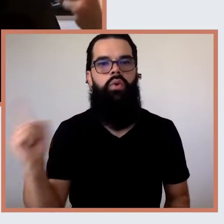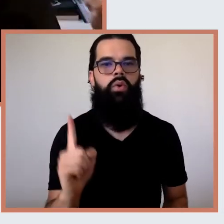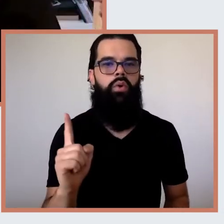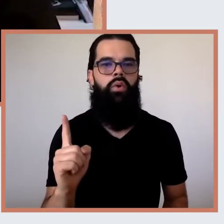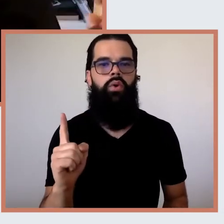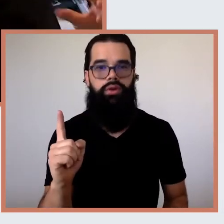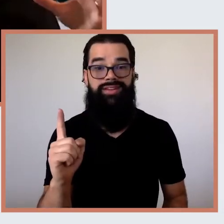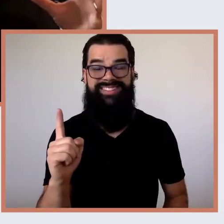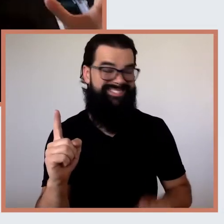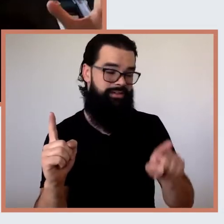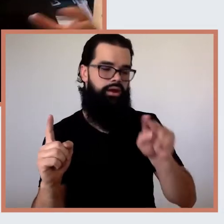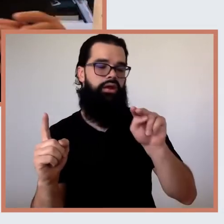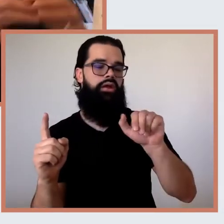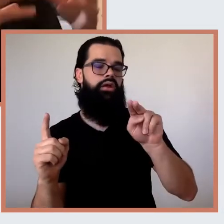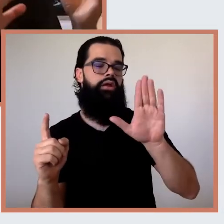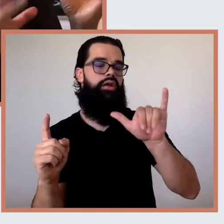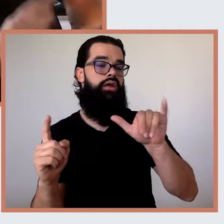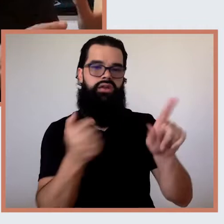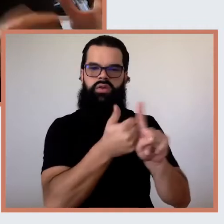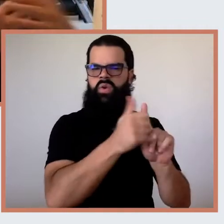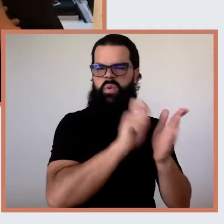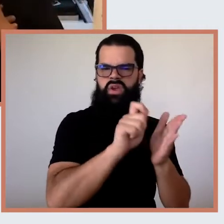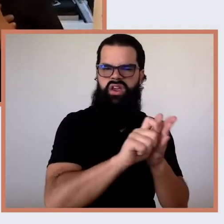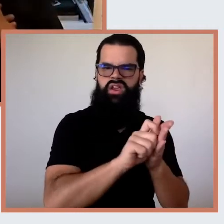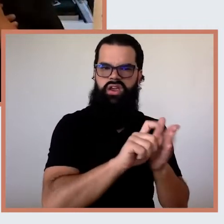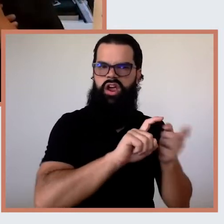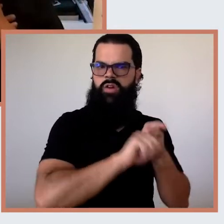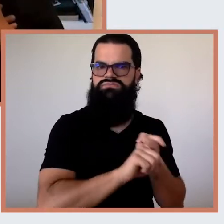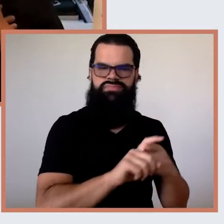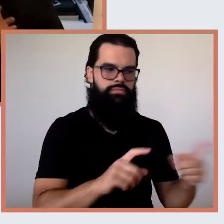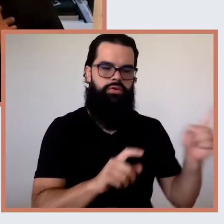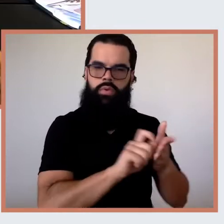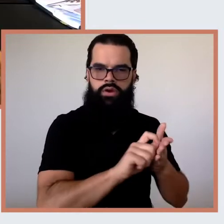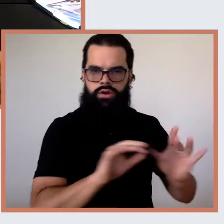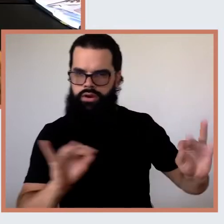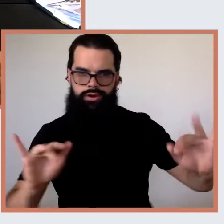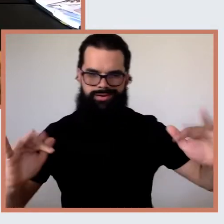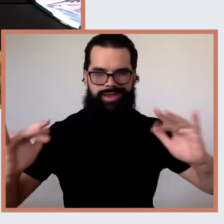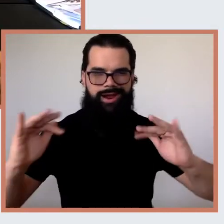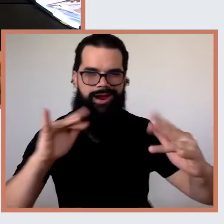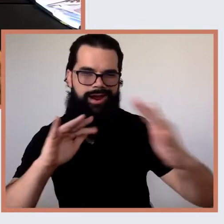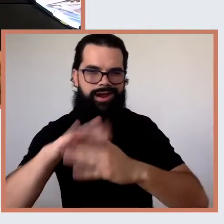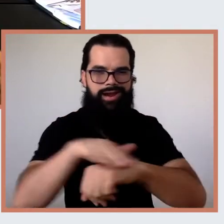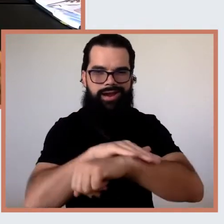Again, he was going to be in this play with us. My friend, Nancy and I, who wrote it. Nancy went on to become a very,